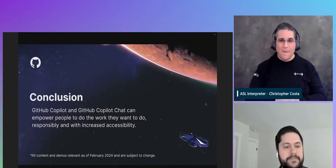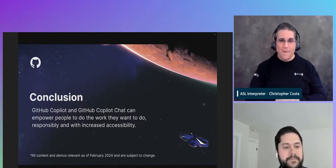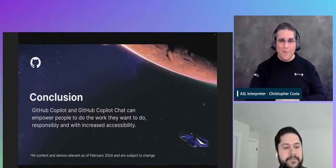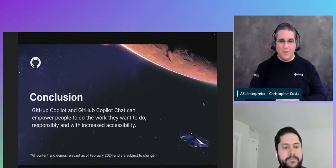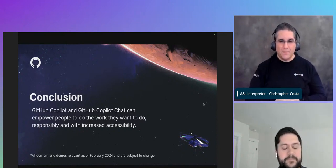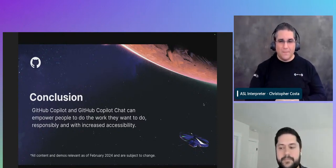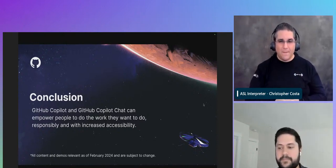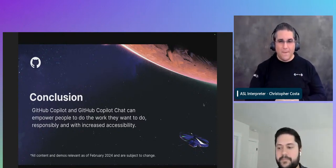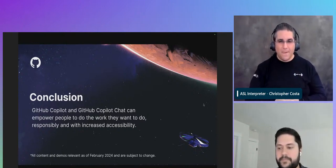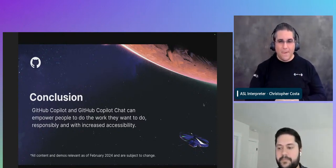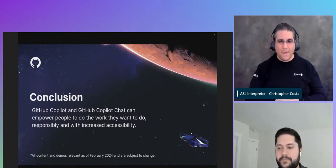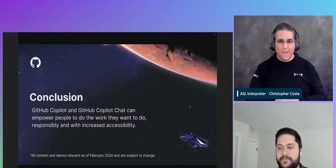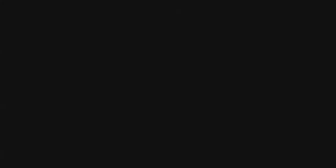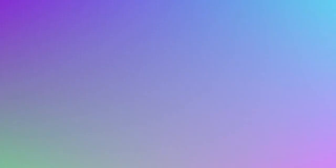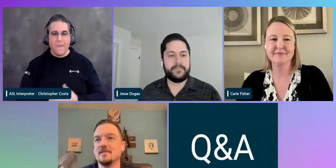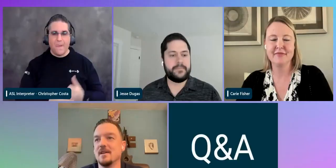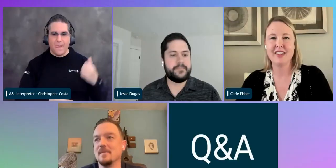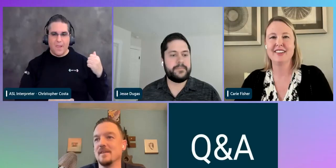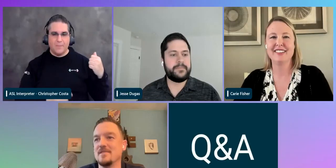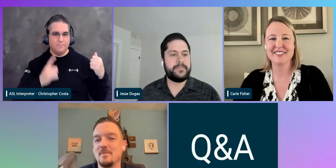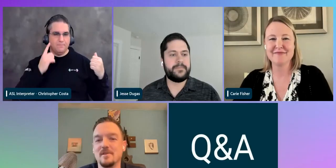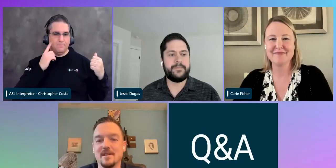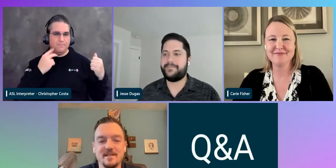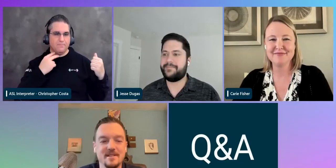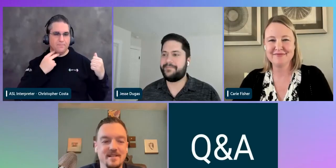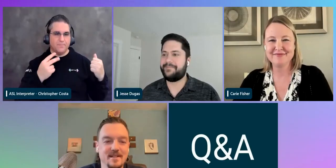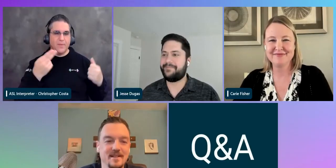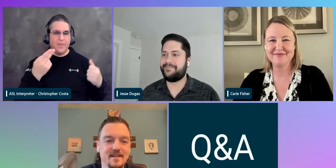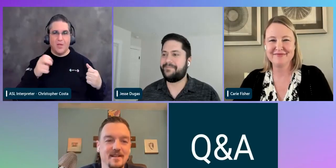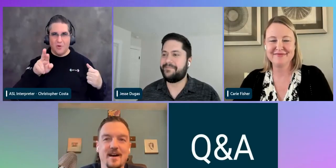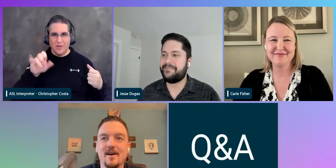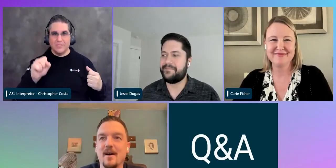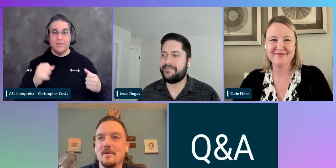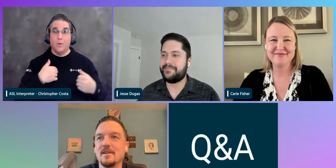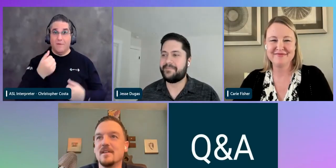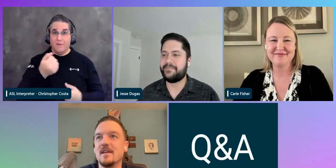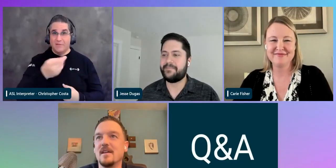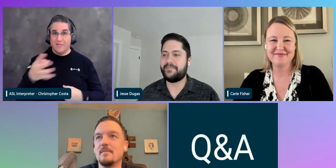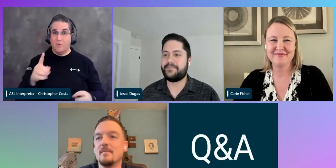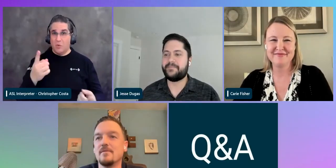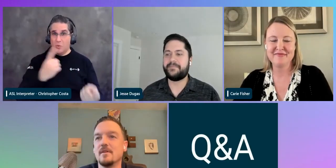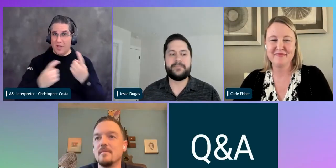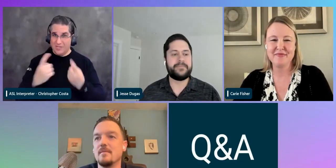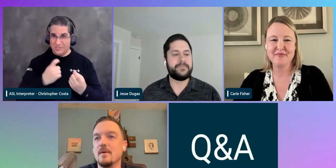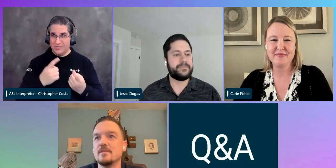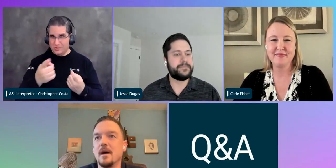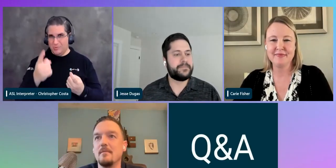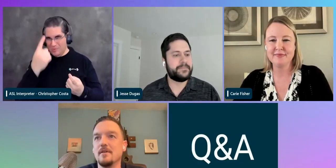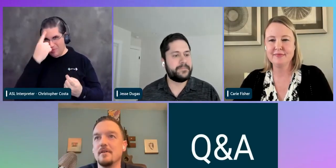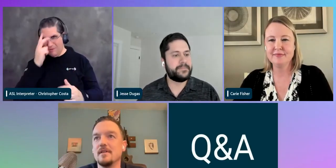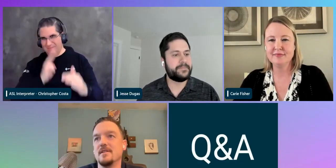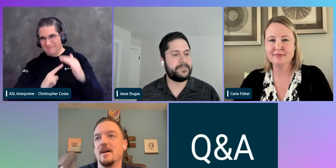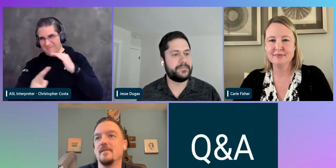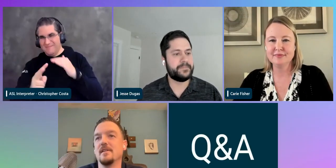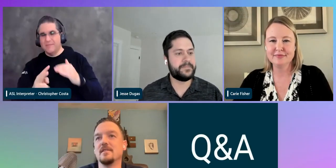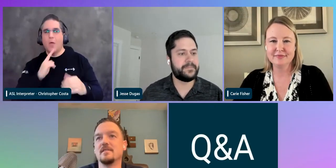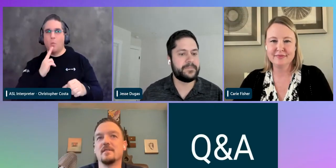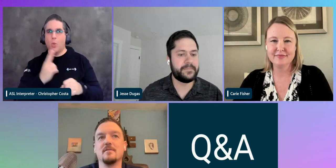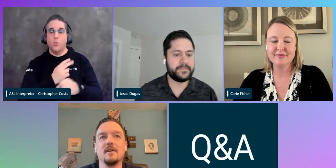have a number of questions coming in. As you predicted. Uh, I'm going to take them from the